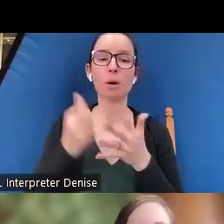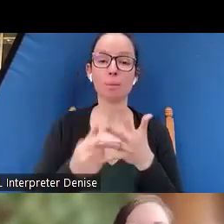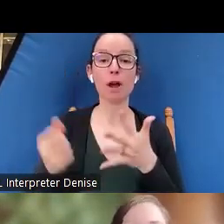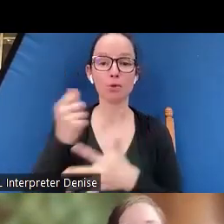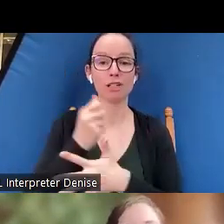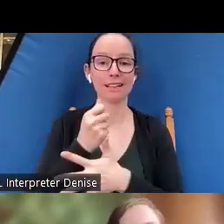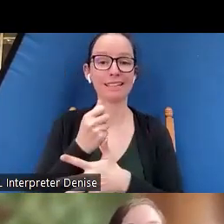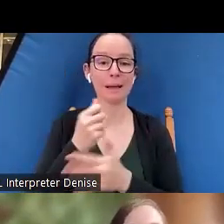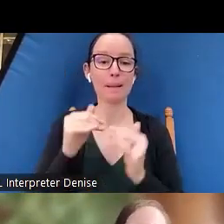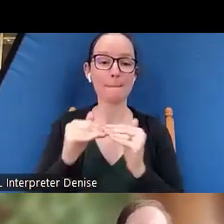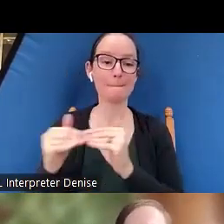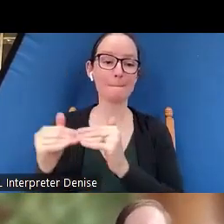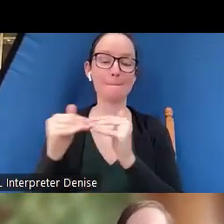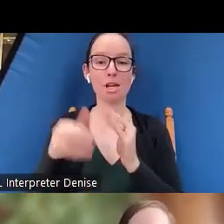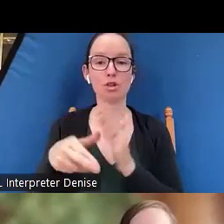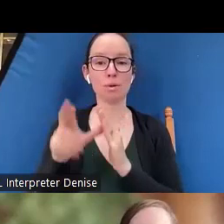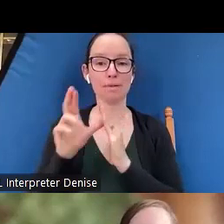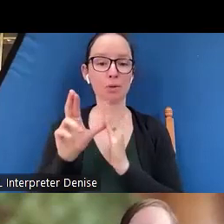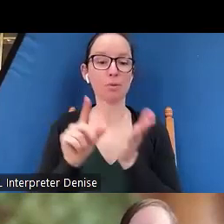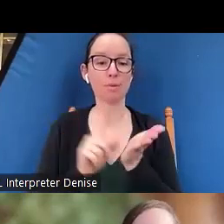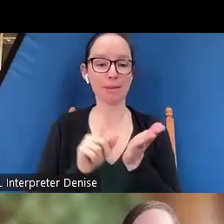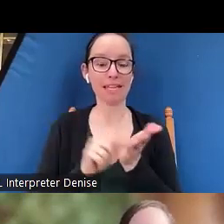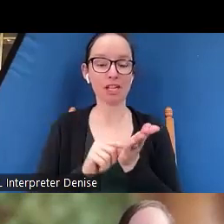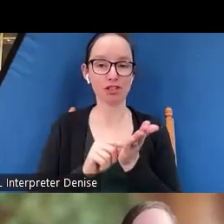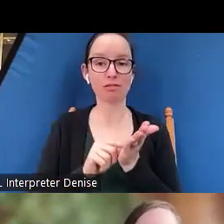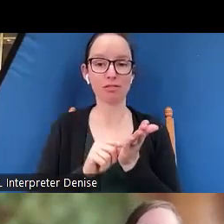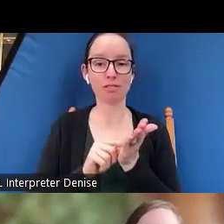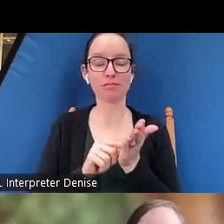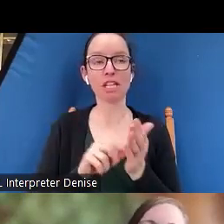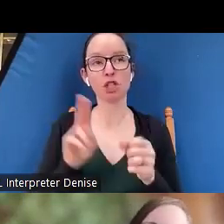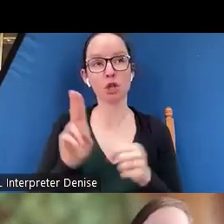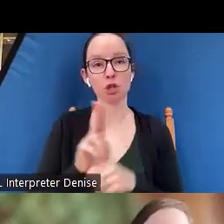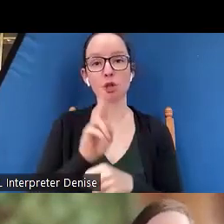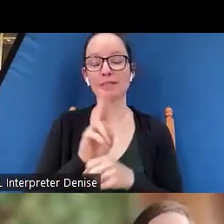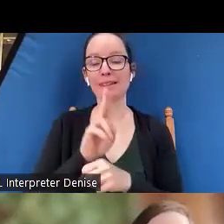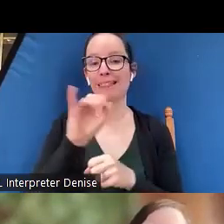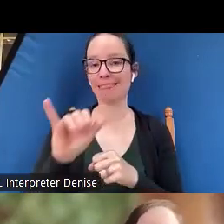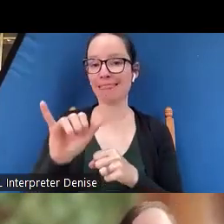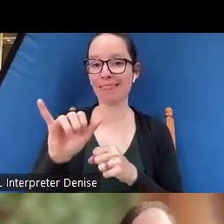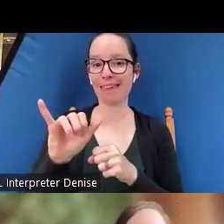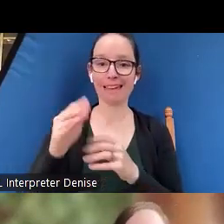So using that kind of end goal to really take stock of the kind